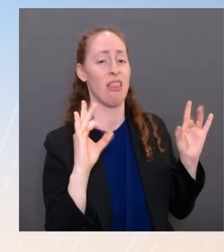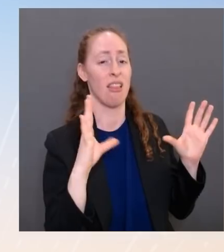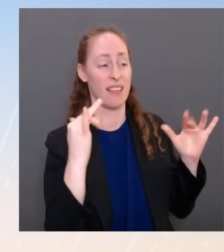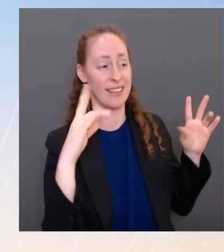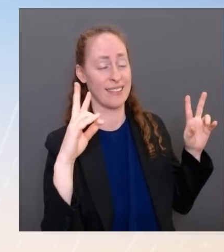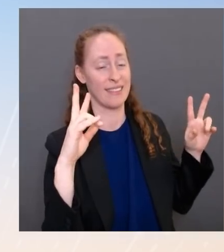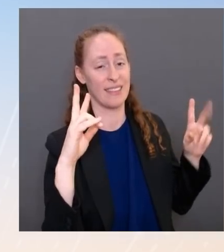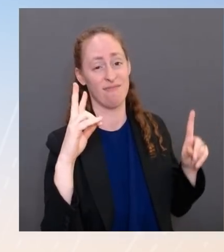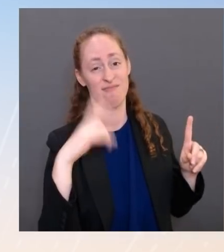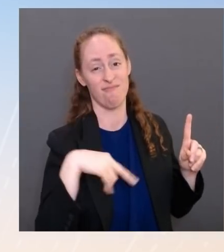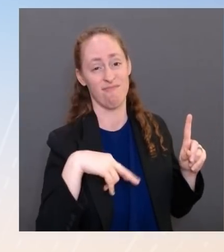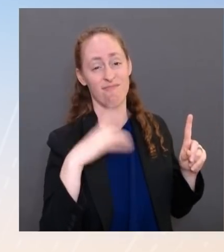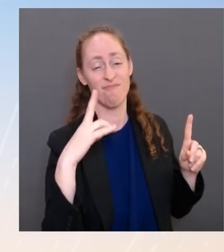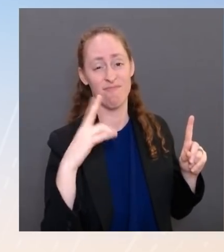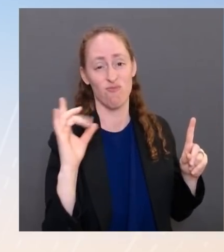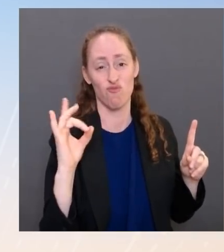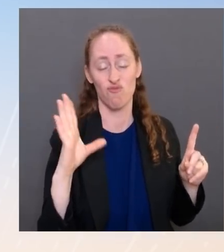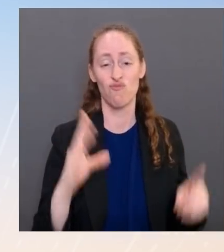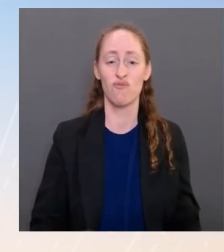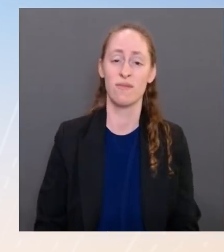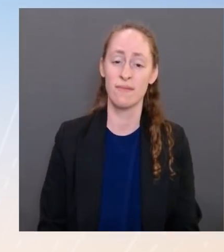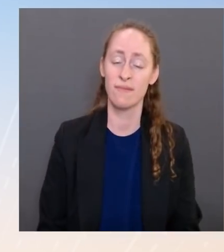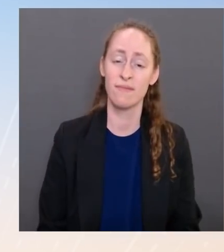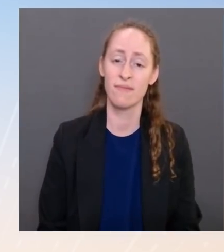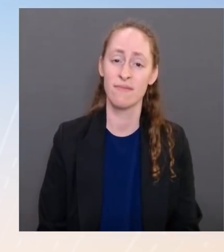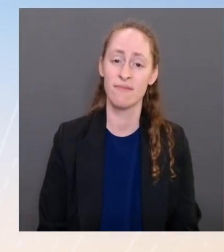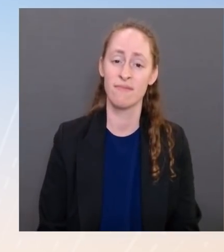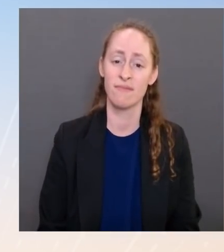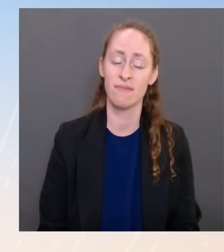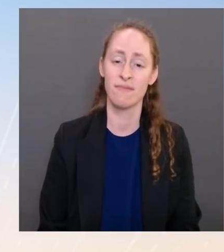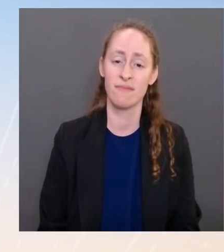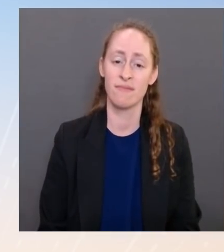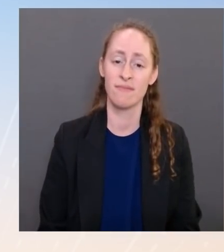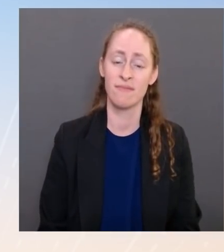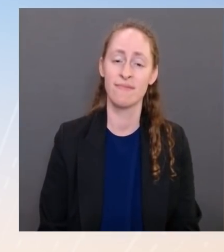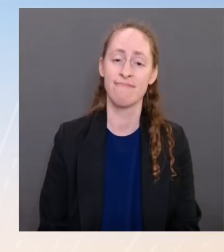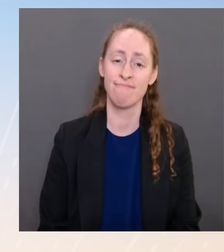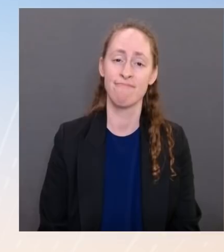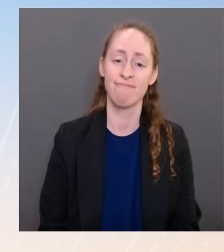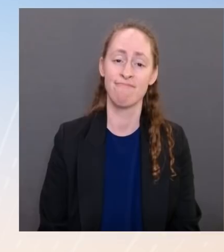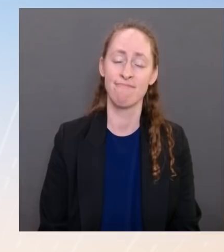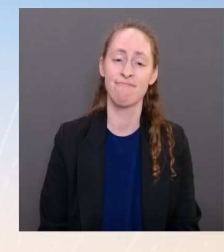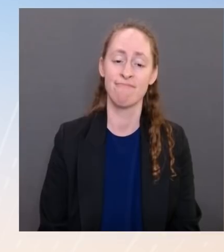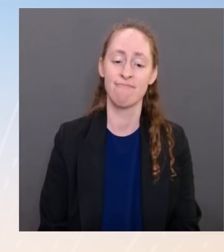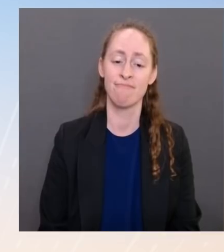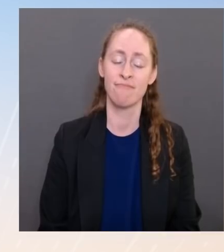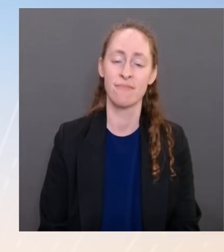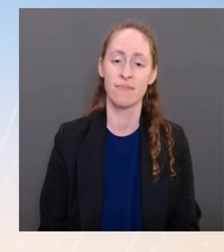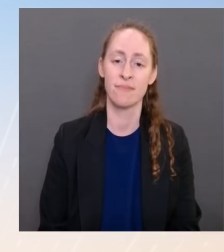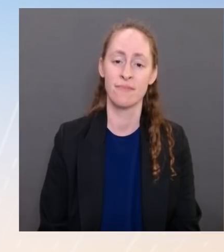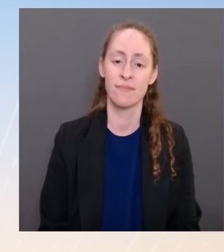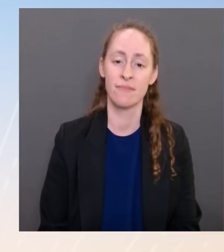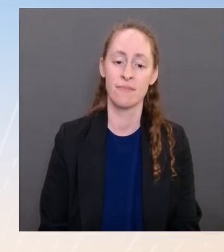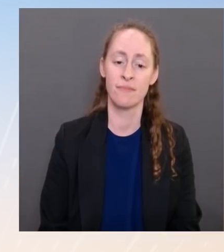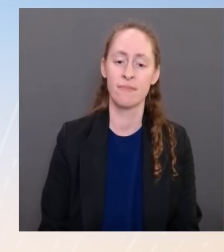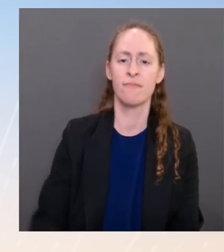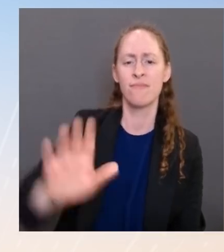a sor- -- a sovereign country that it hasn't gone as plan- -- as he thought it would go. The Press: If he's so concerned, why not try to directly engage Putin himself?